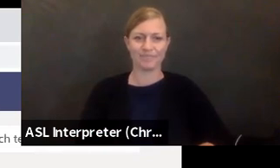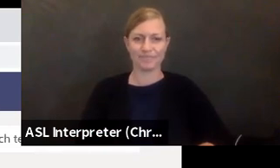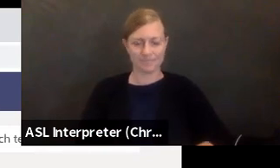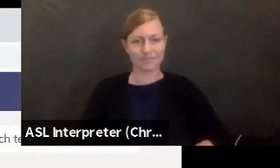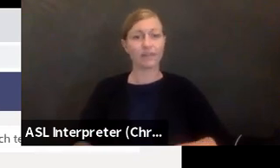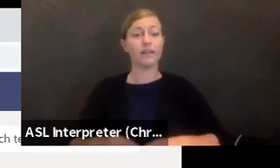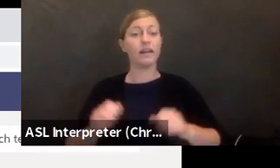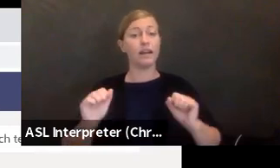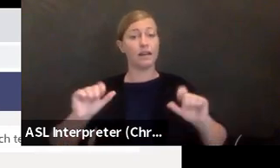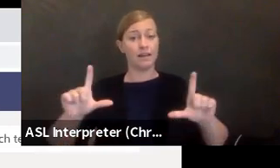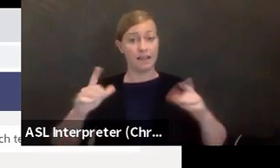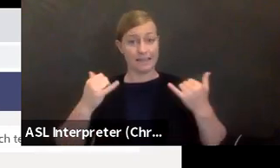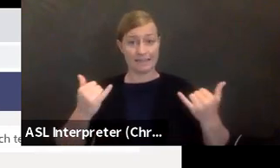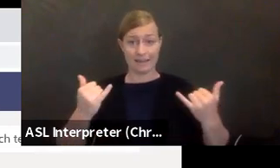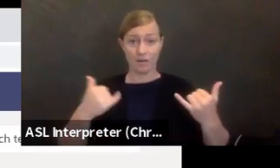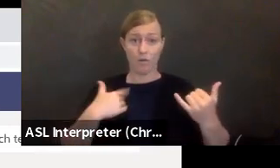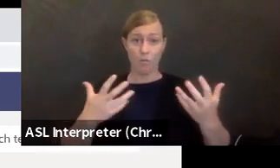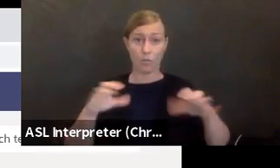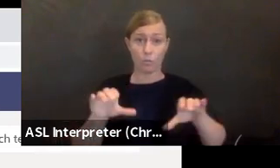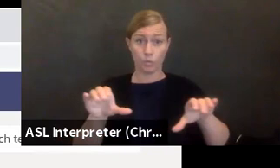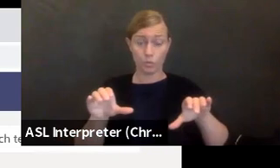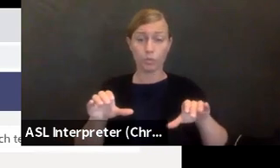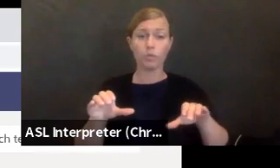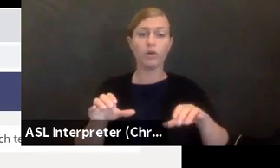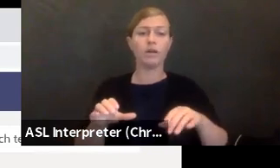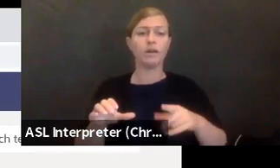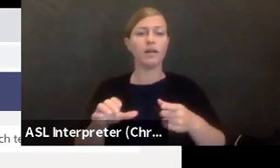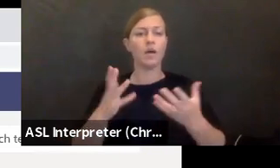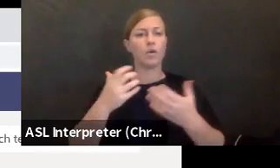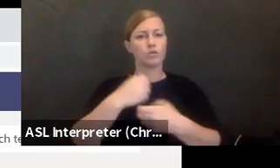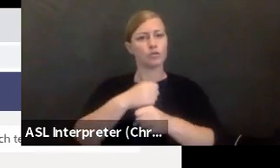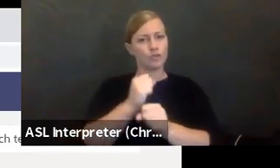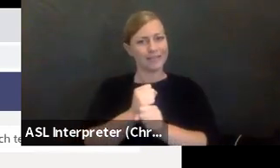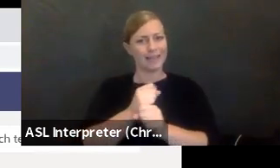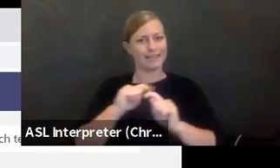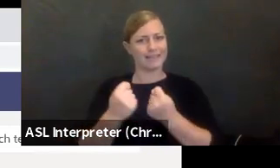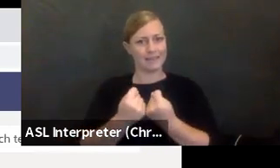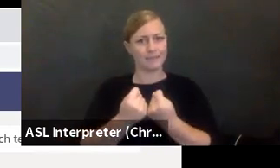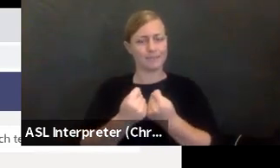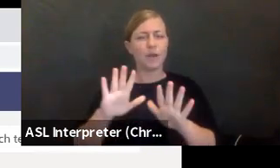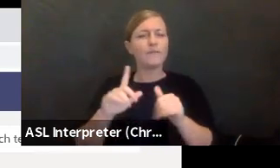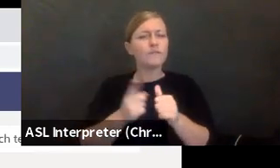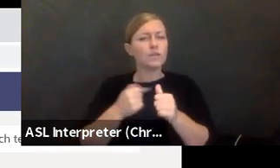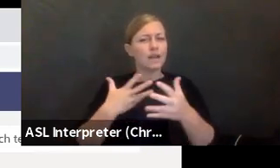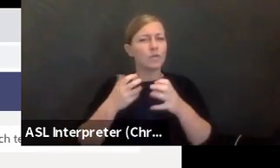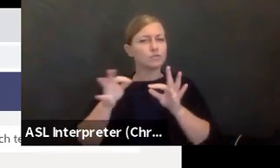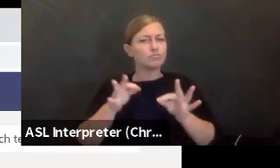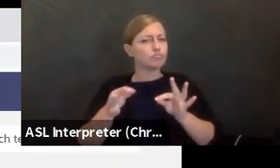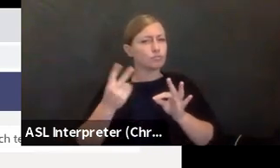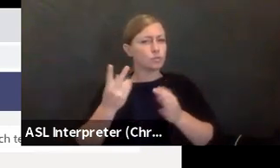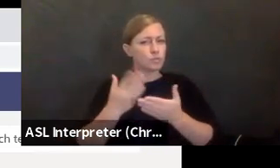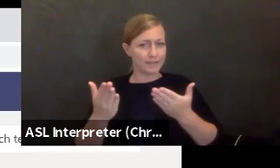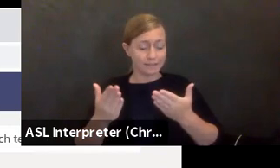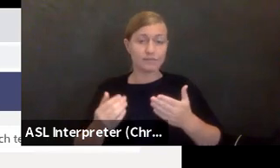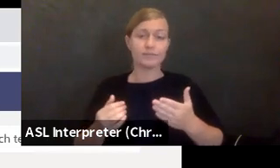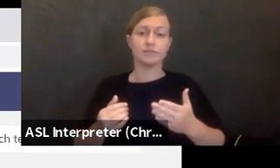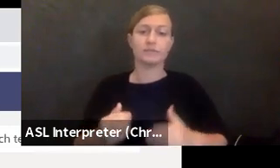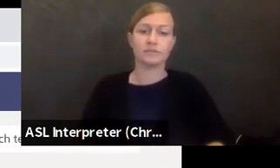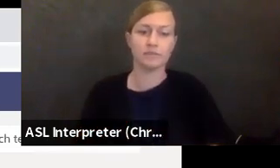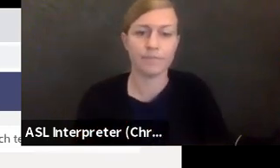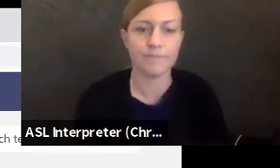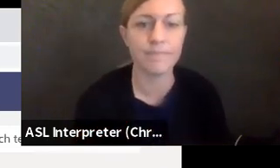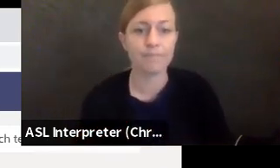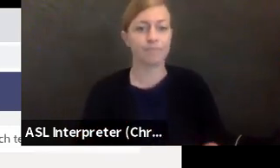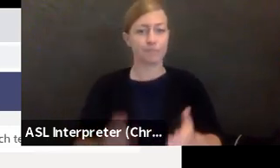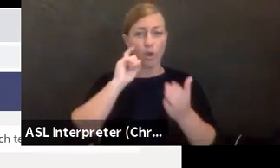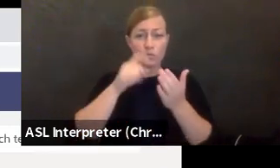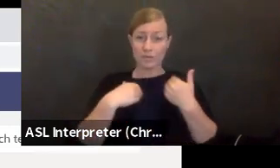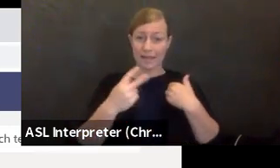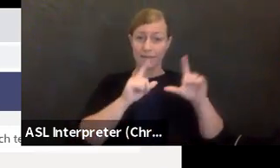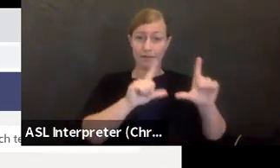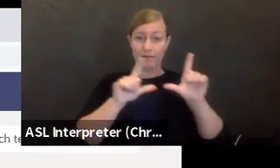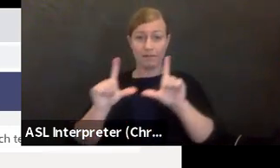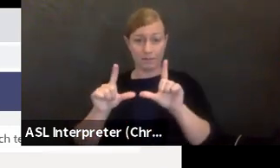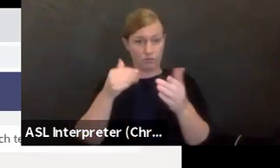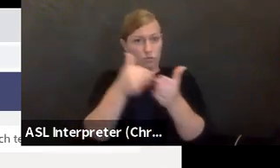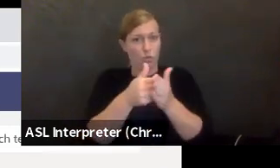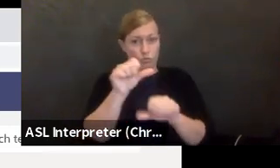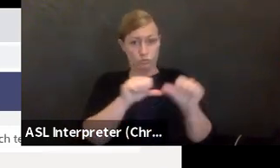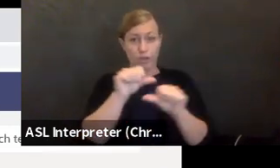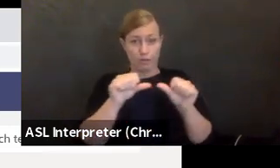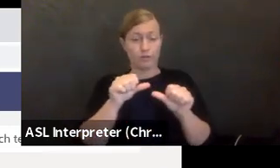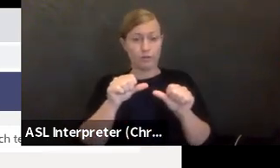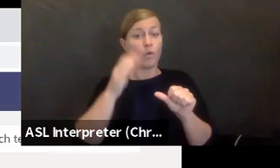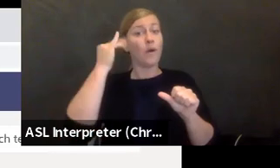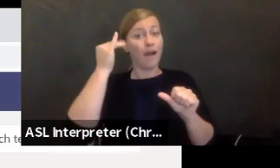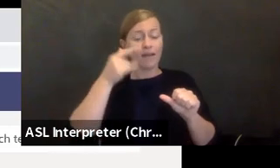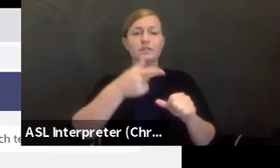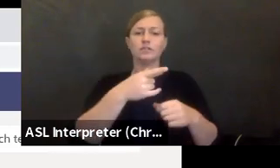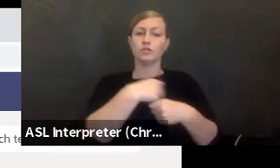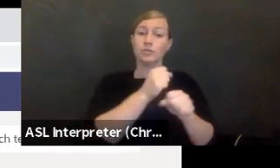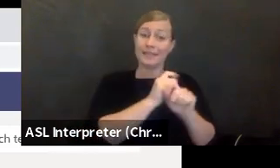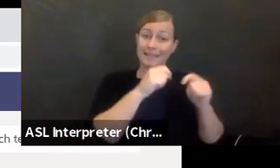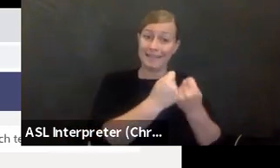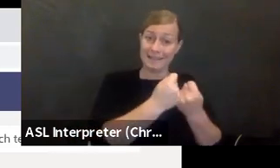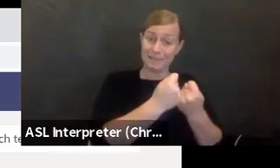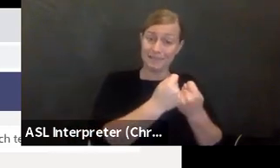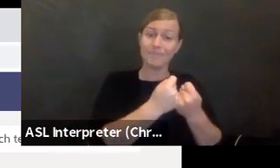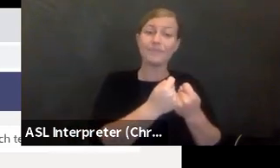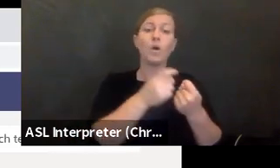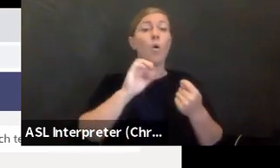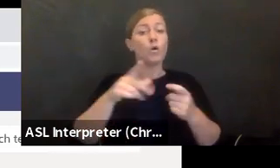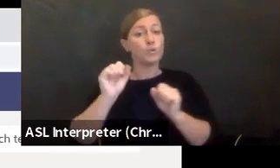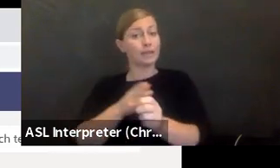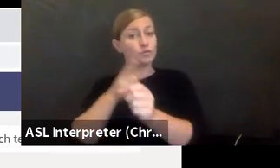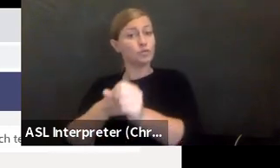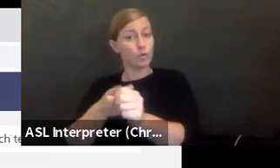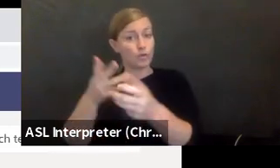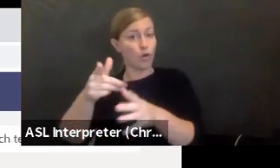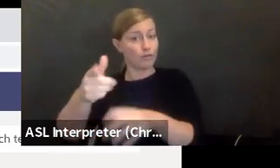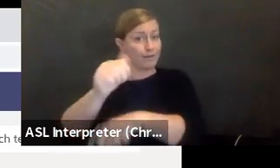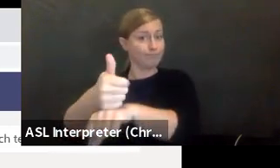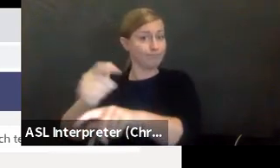Let's the back to the main menu by clicking the Teams button.